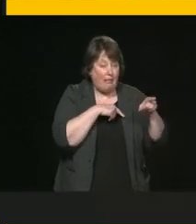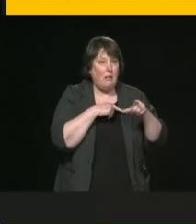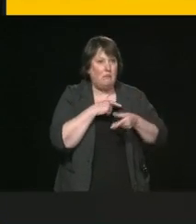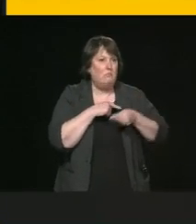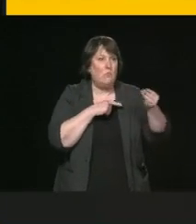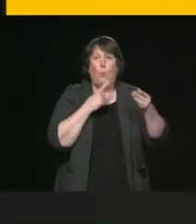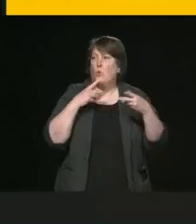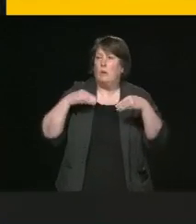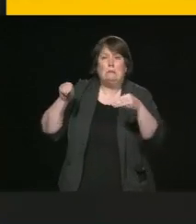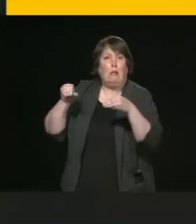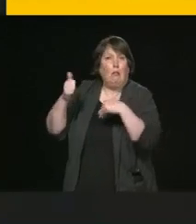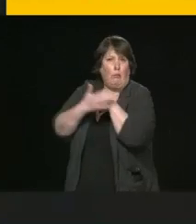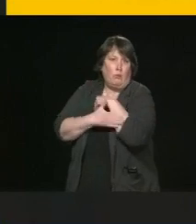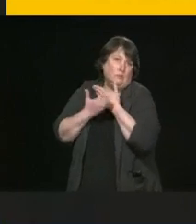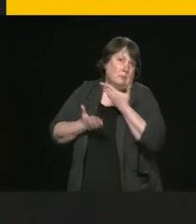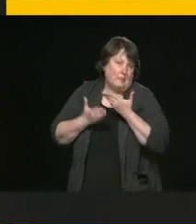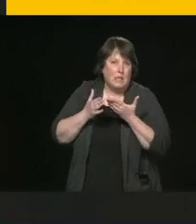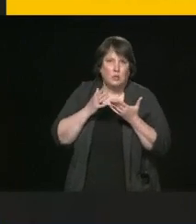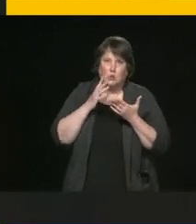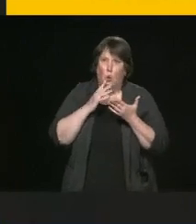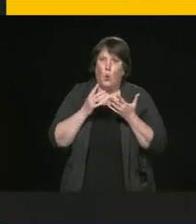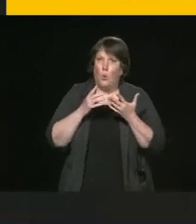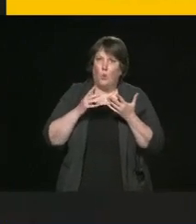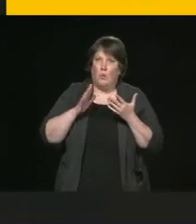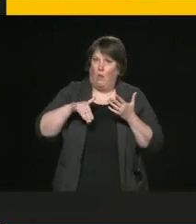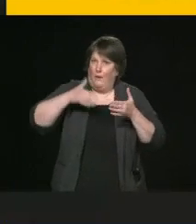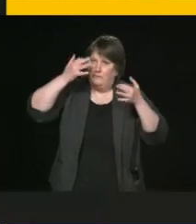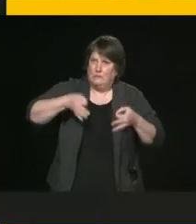THE EQUIPMENT, AND IF NOT, THEN